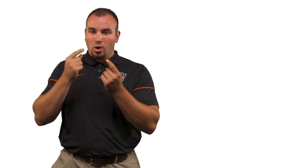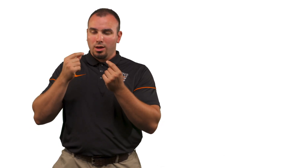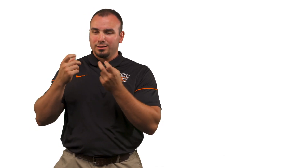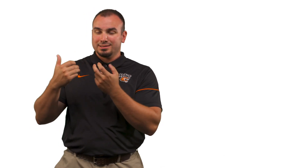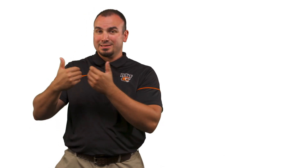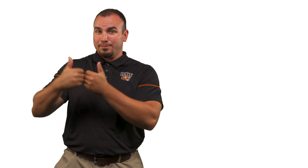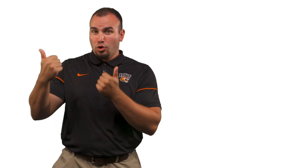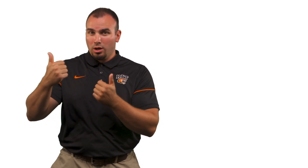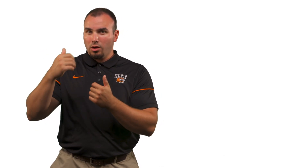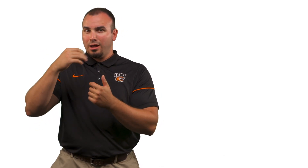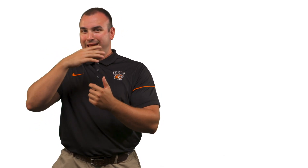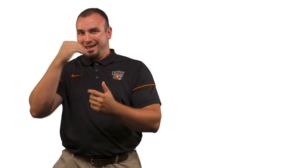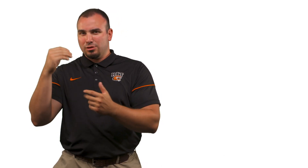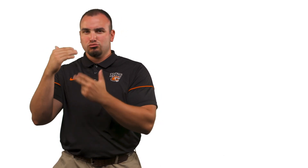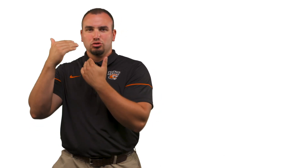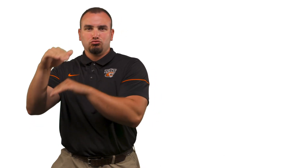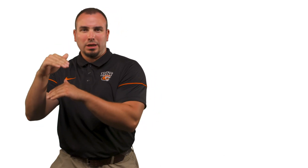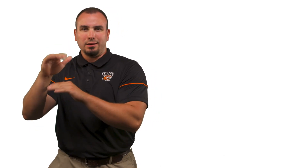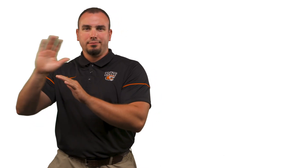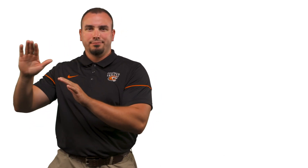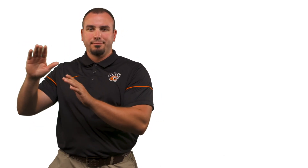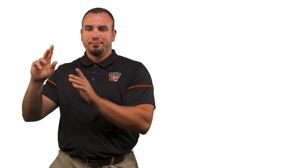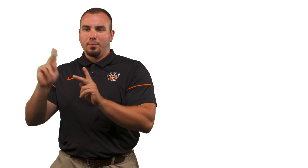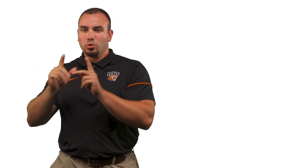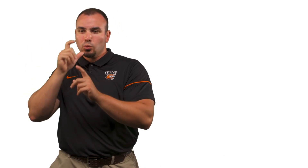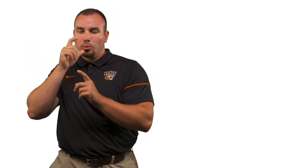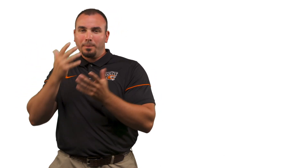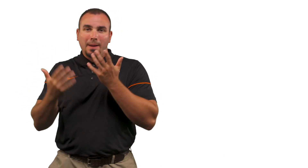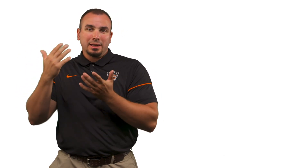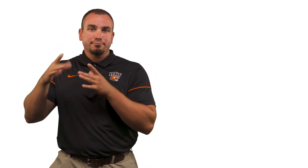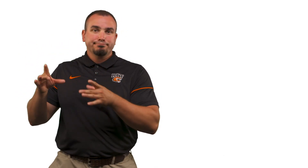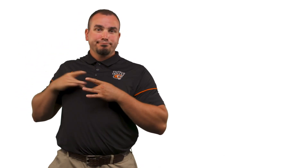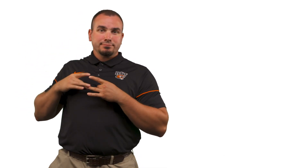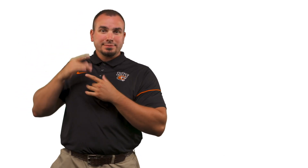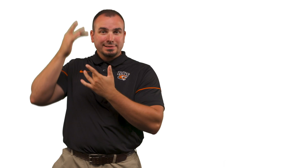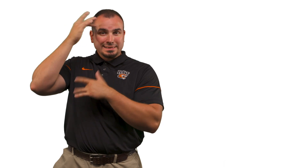Quarantine separates and restricts the movement of people who may have been exposed